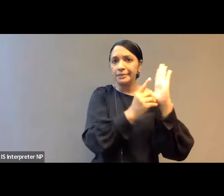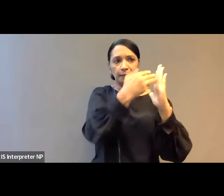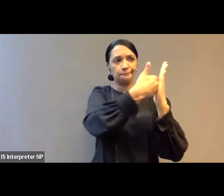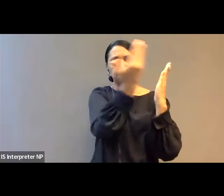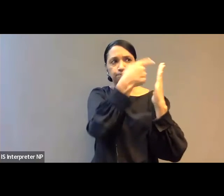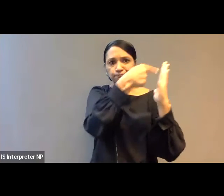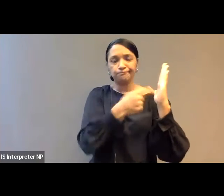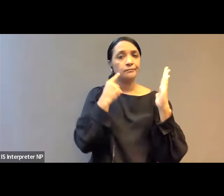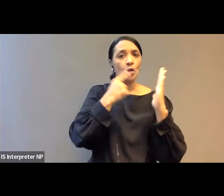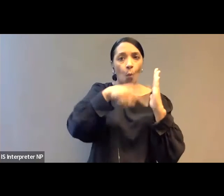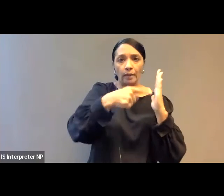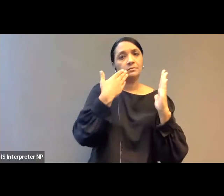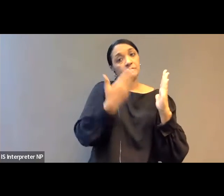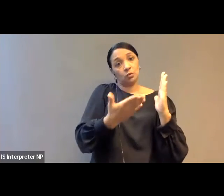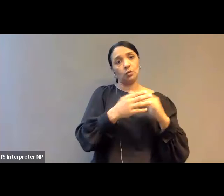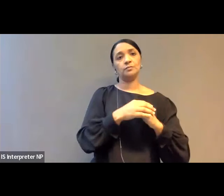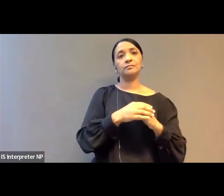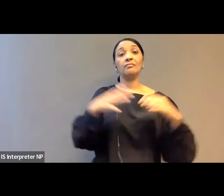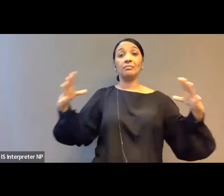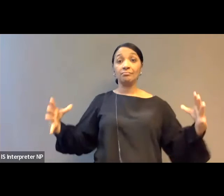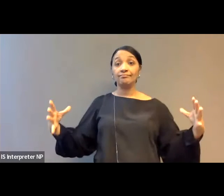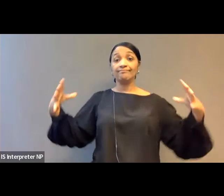the text joined together and the lead negotiators